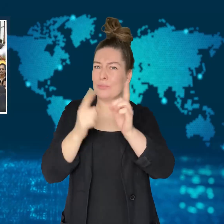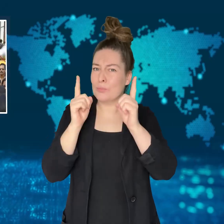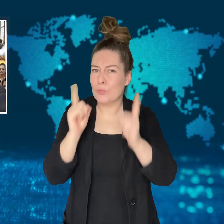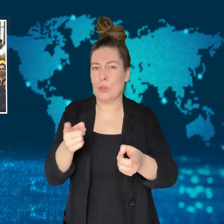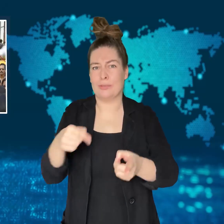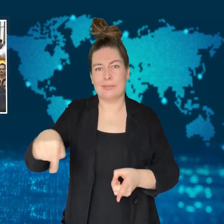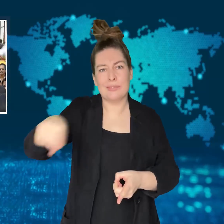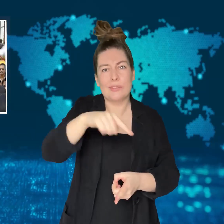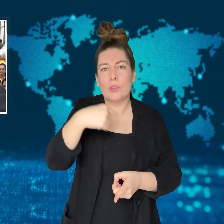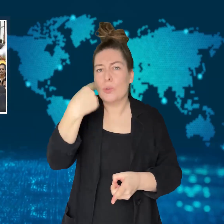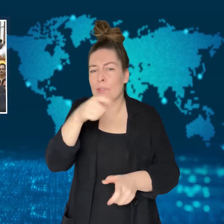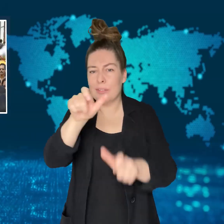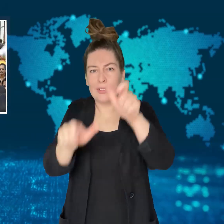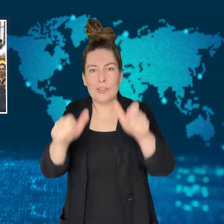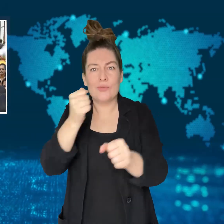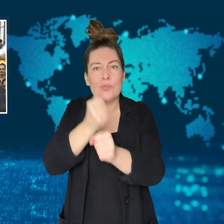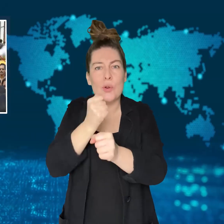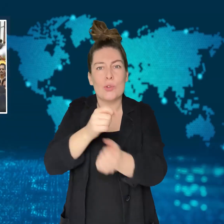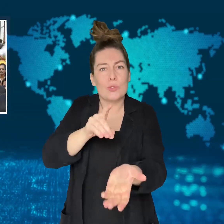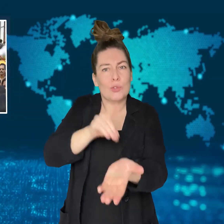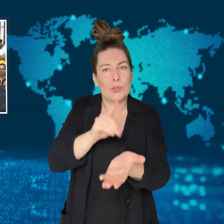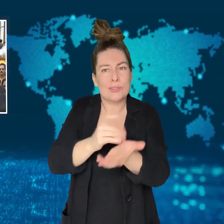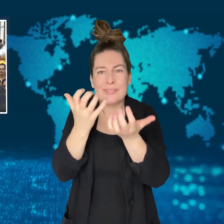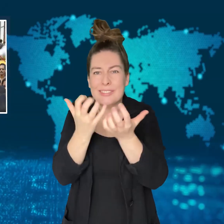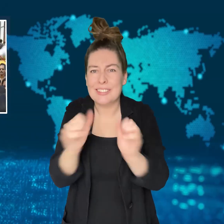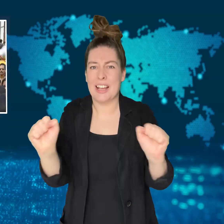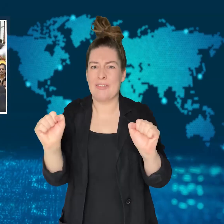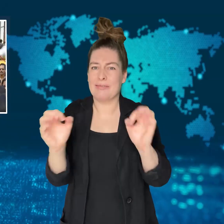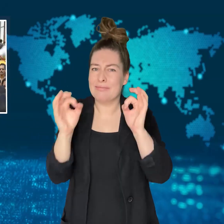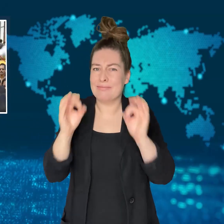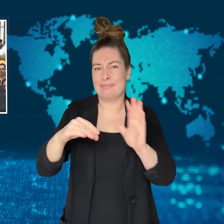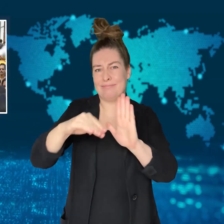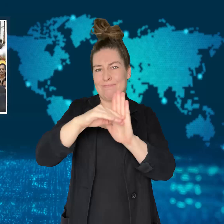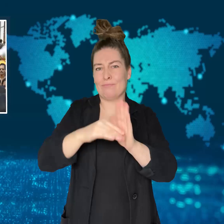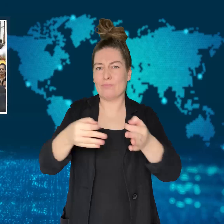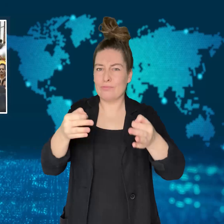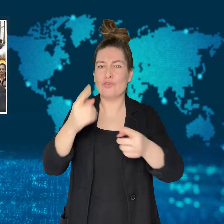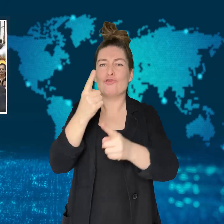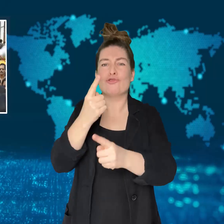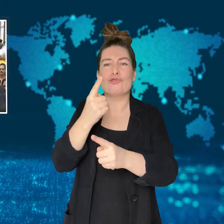and security for doctors.